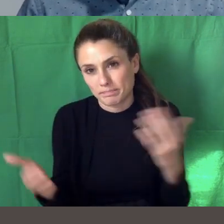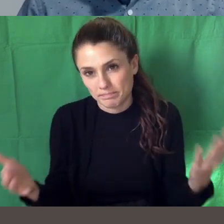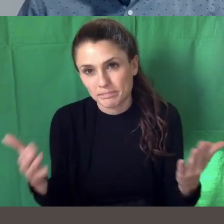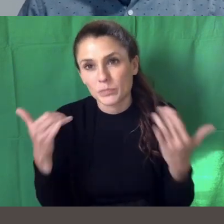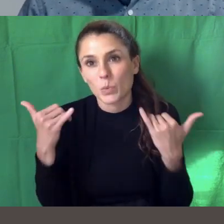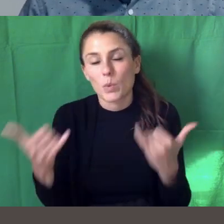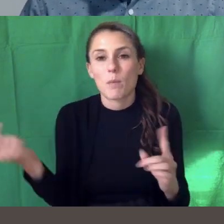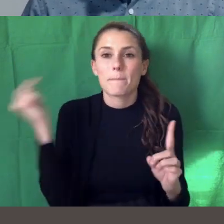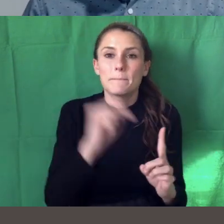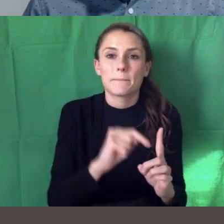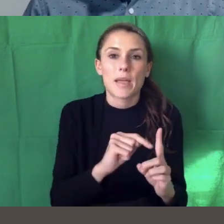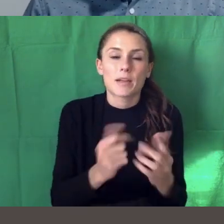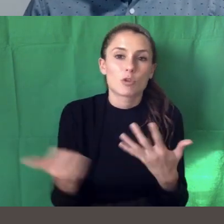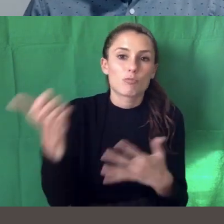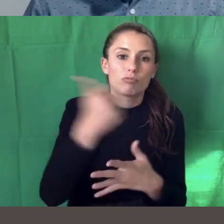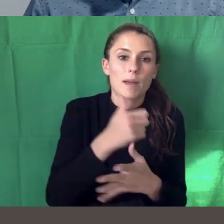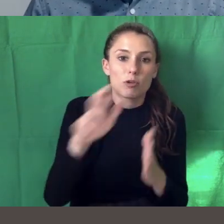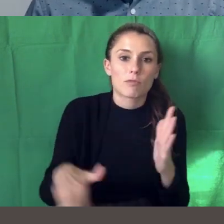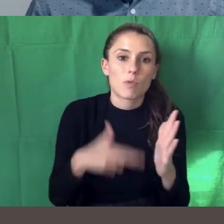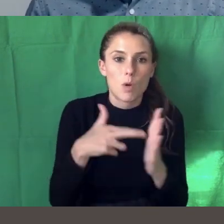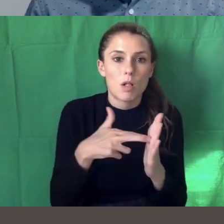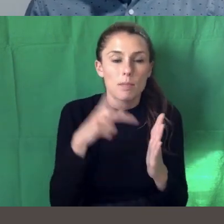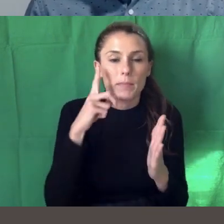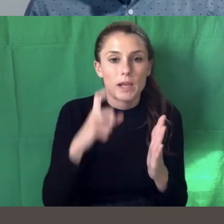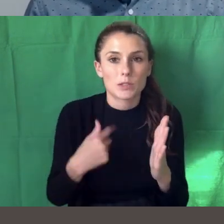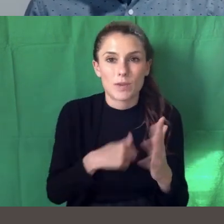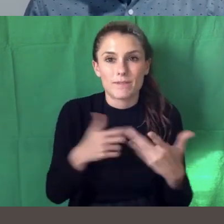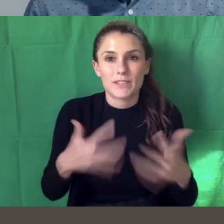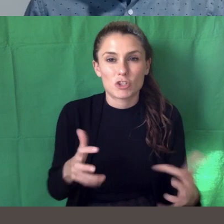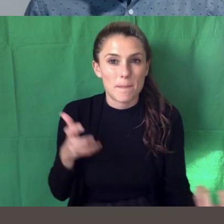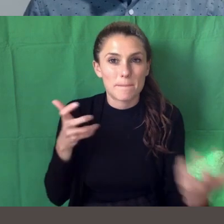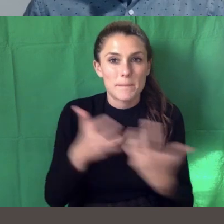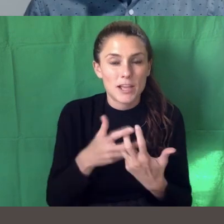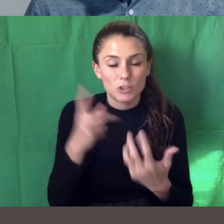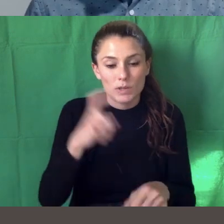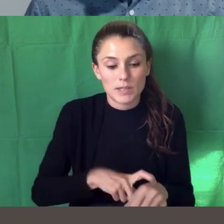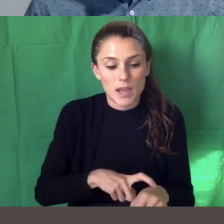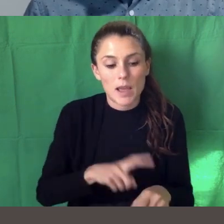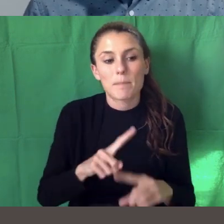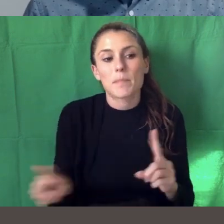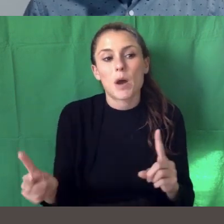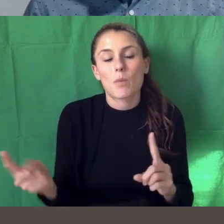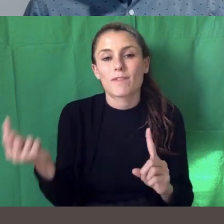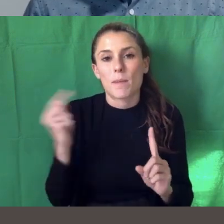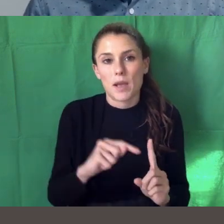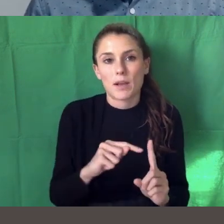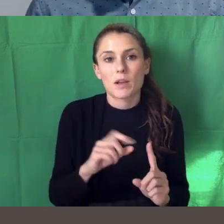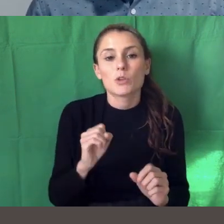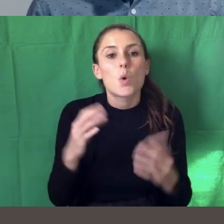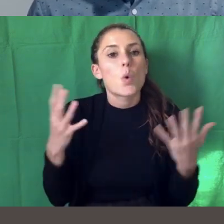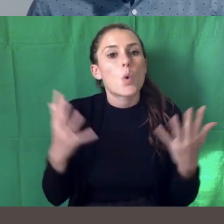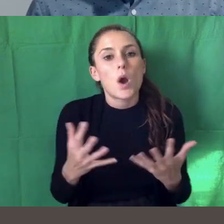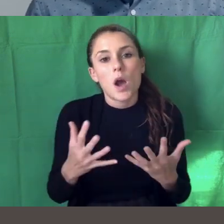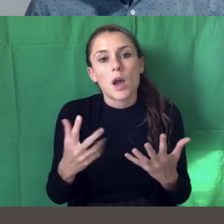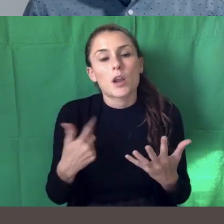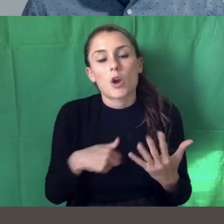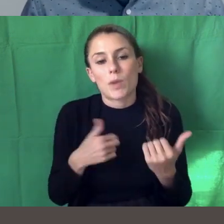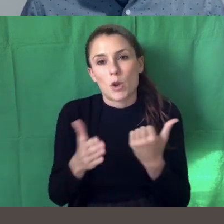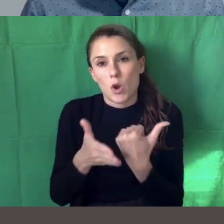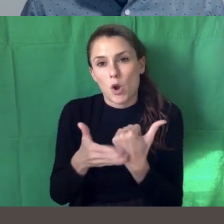So we're back to the primary rule, because although we matched once, we've actually recursed into ourselves. What is the thing that we're calling?